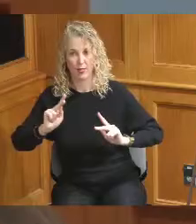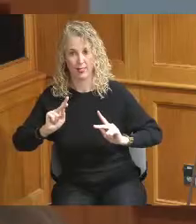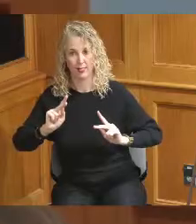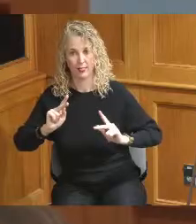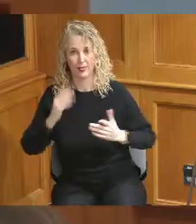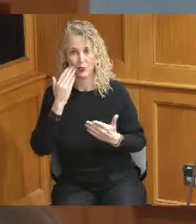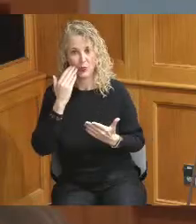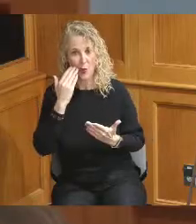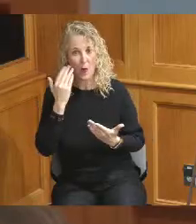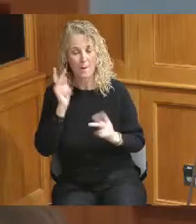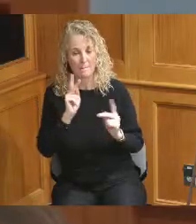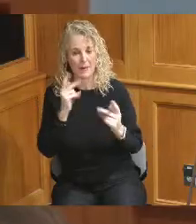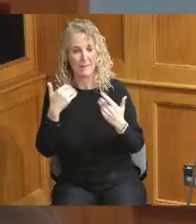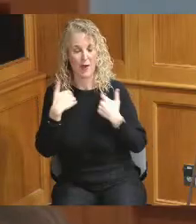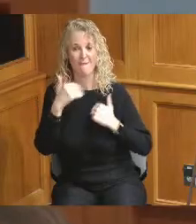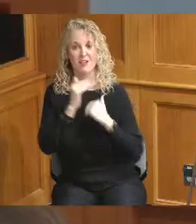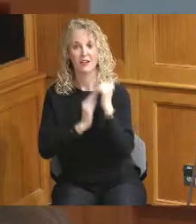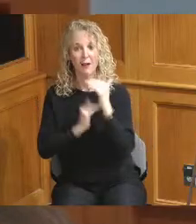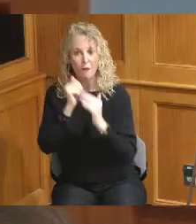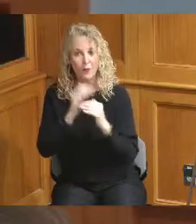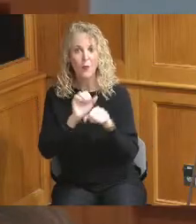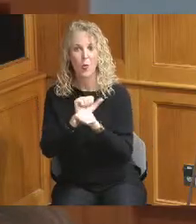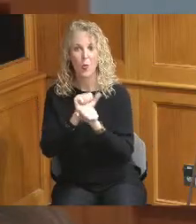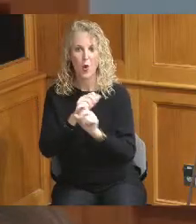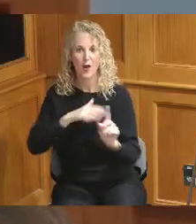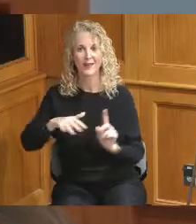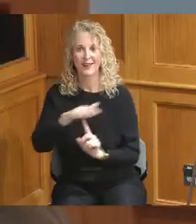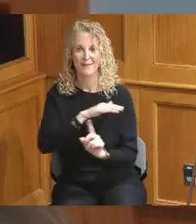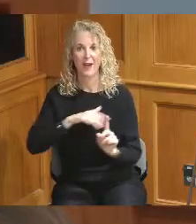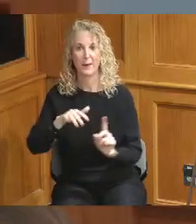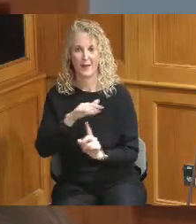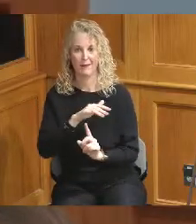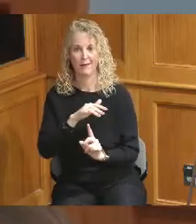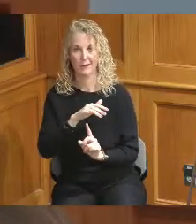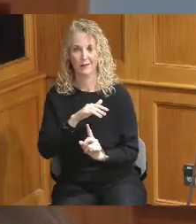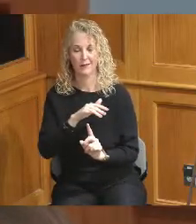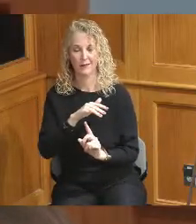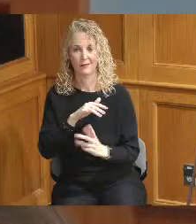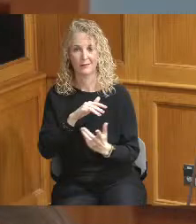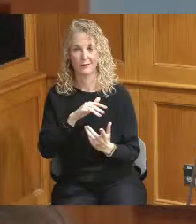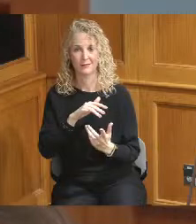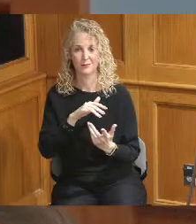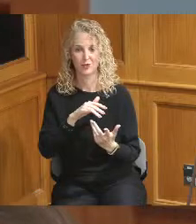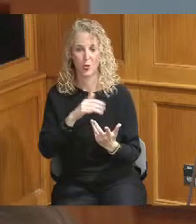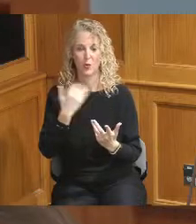comfortable surroundings that that will help minimize the impact of of the stress on your